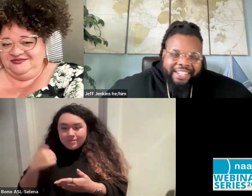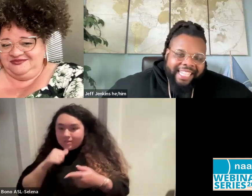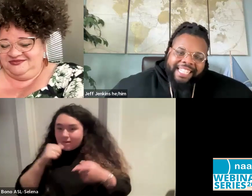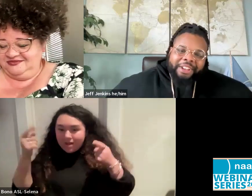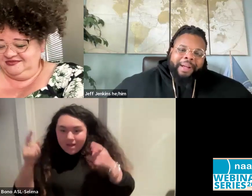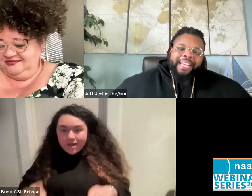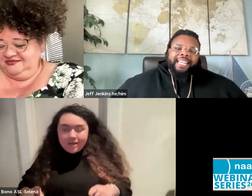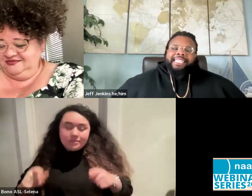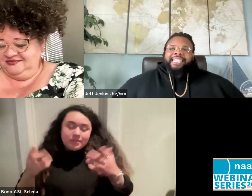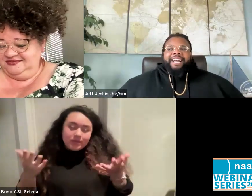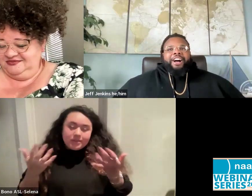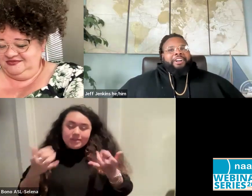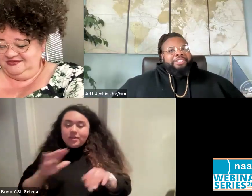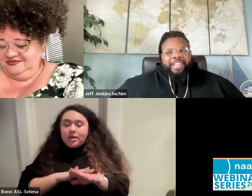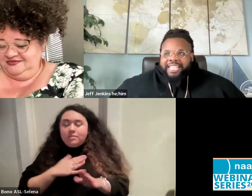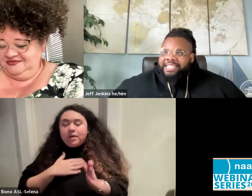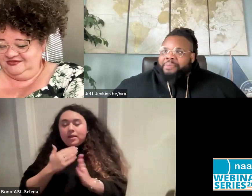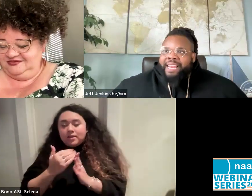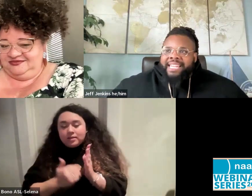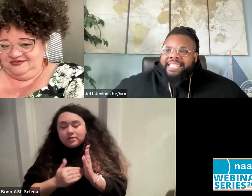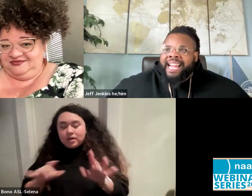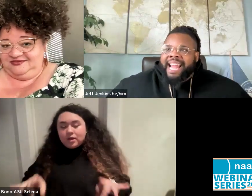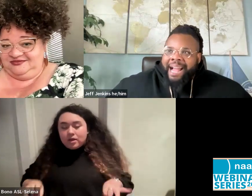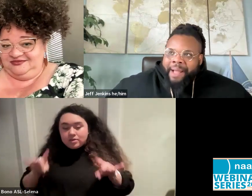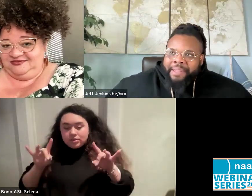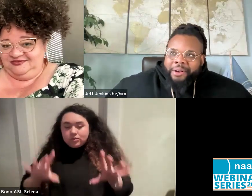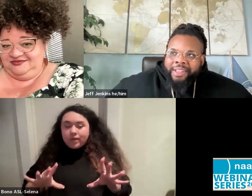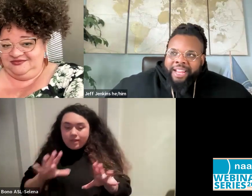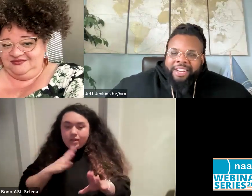So that's still on my list. Australia is on my list. I might be going there.